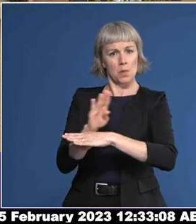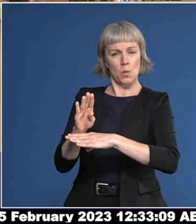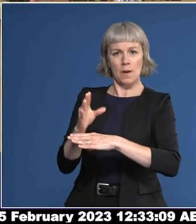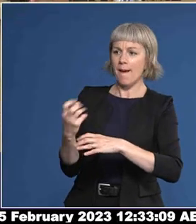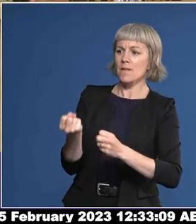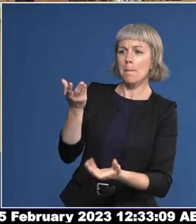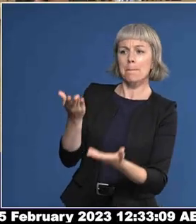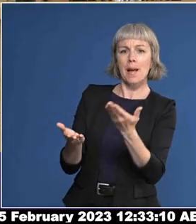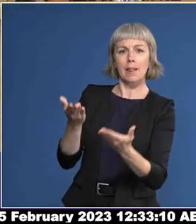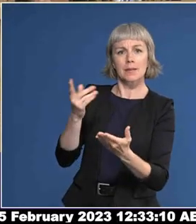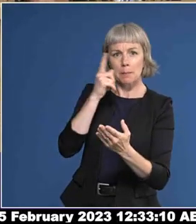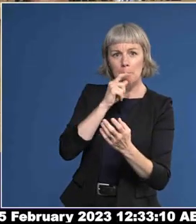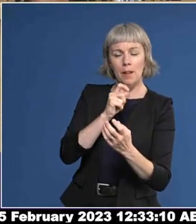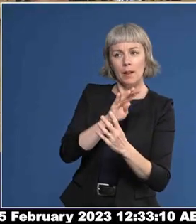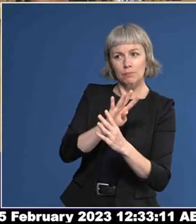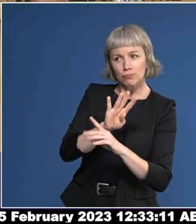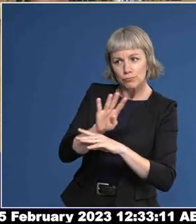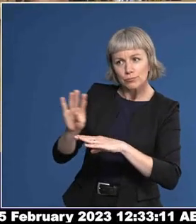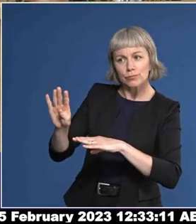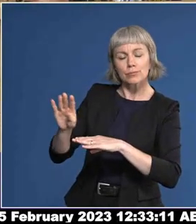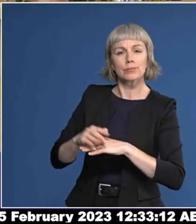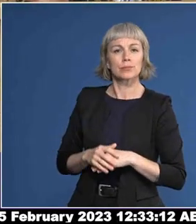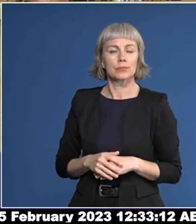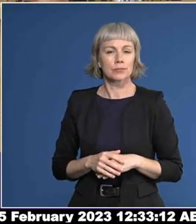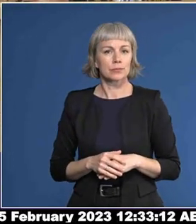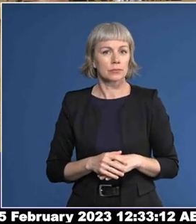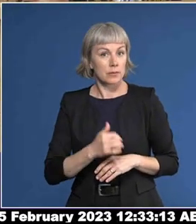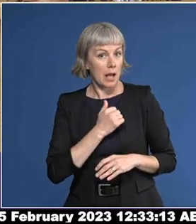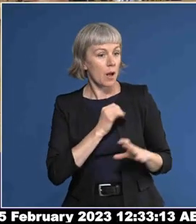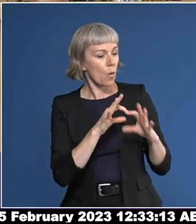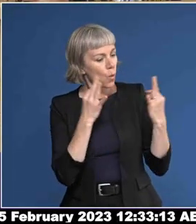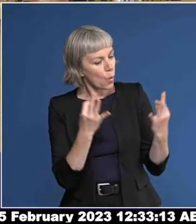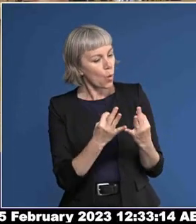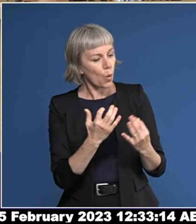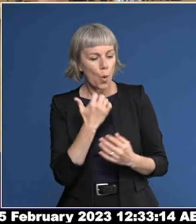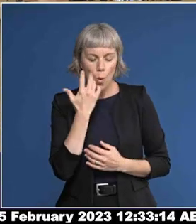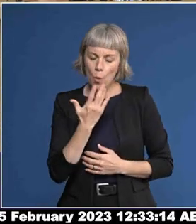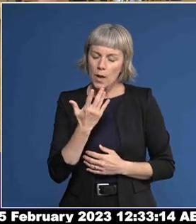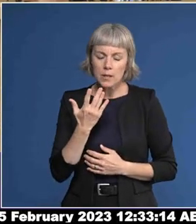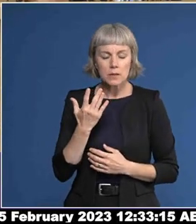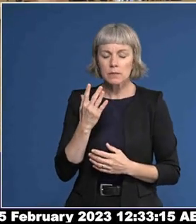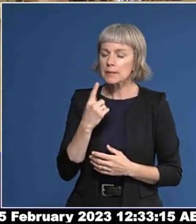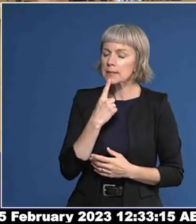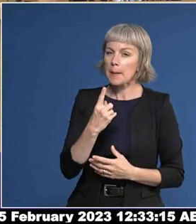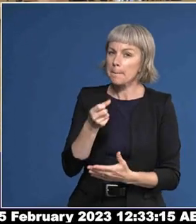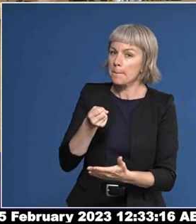The Disability Trust has always prioritised having a person - at least one person with lived experience on our board.